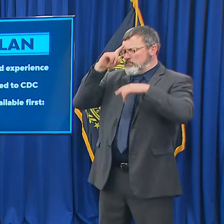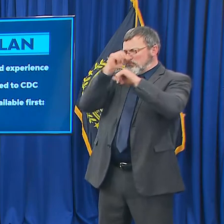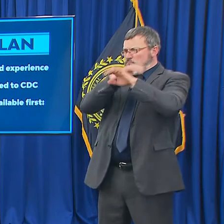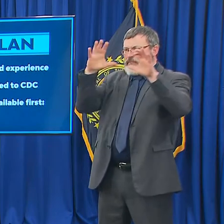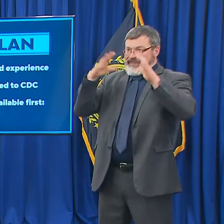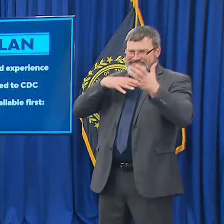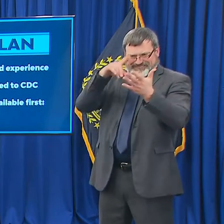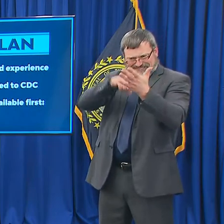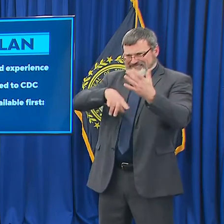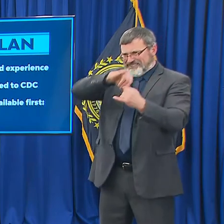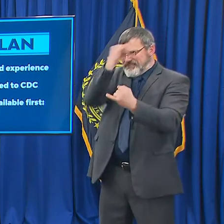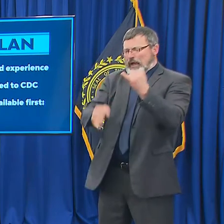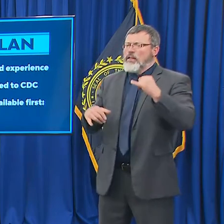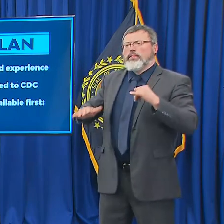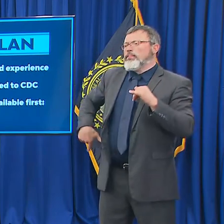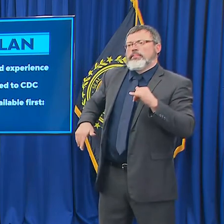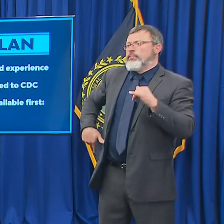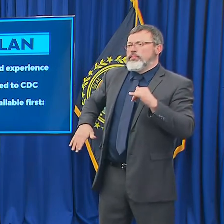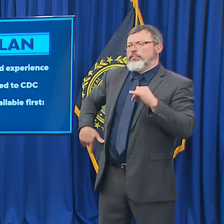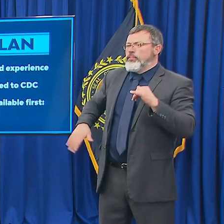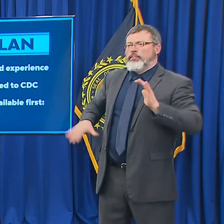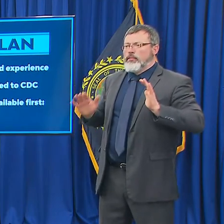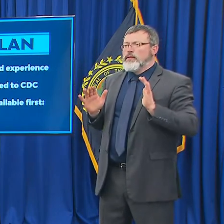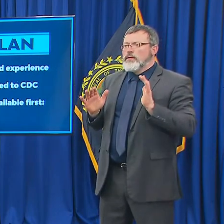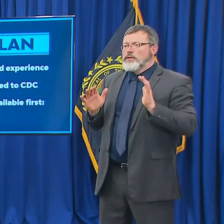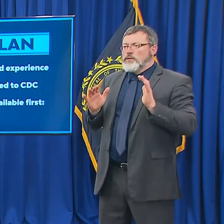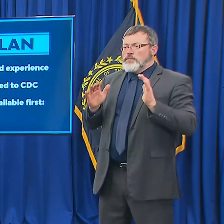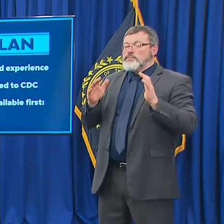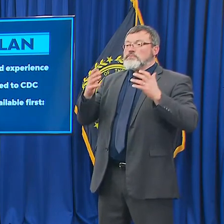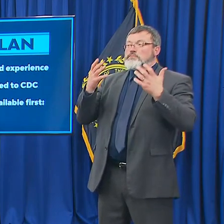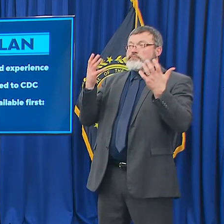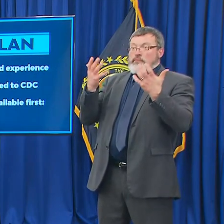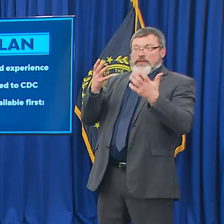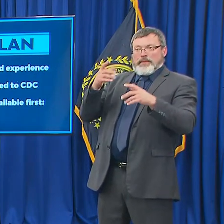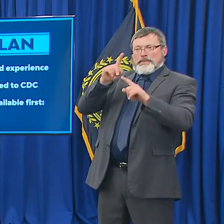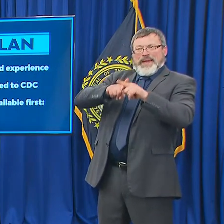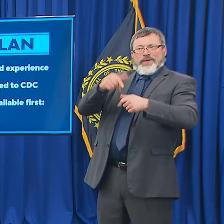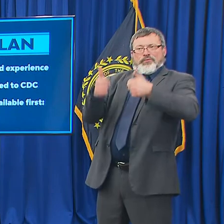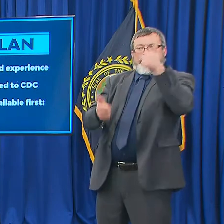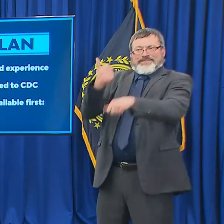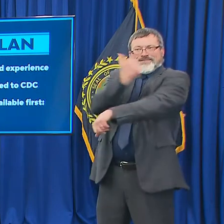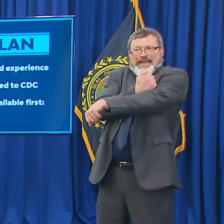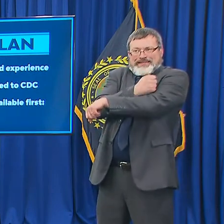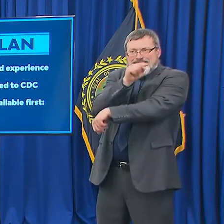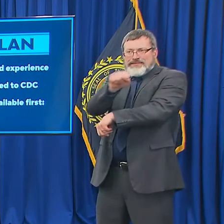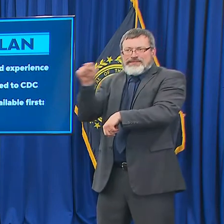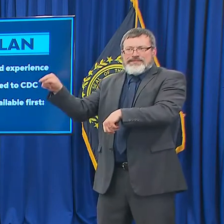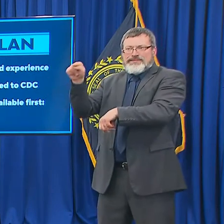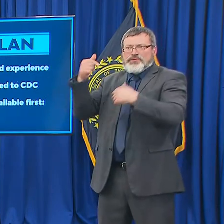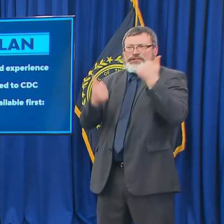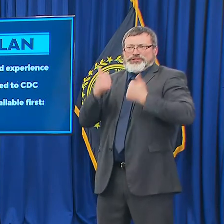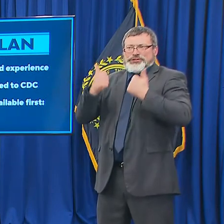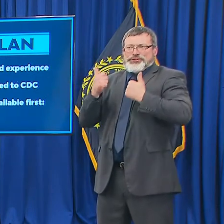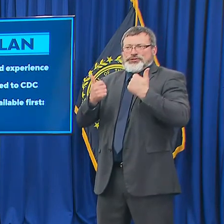will require people to get two doses of vaccine. This will typically be spaced 21 to 28 days apart.